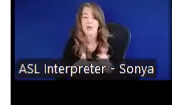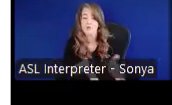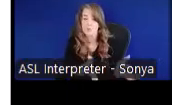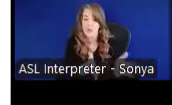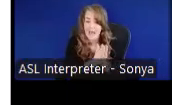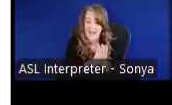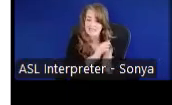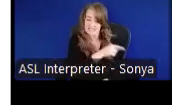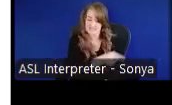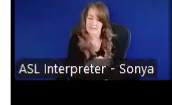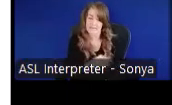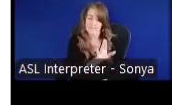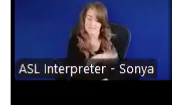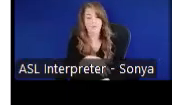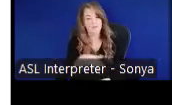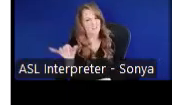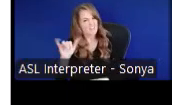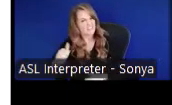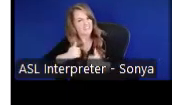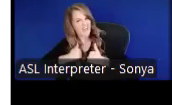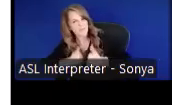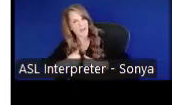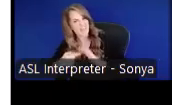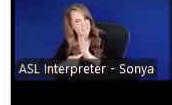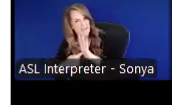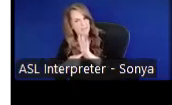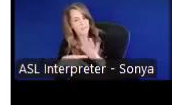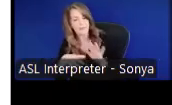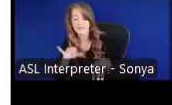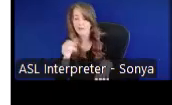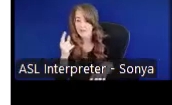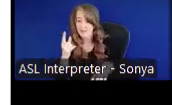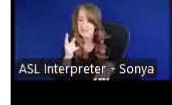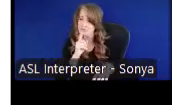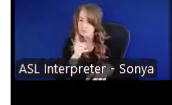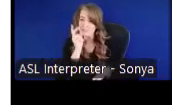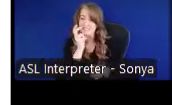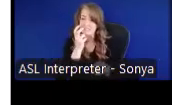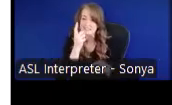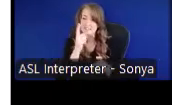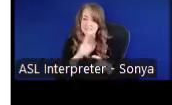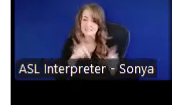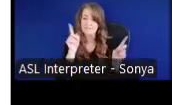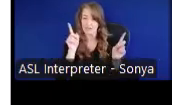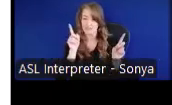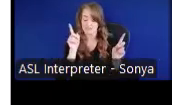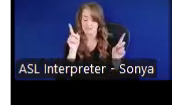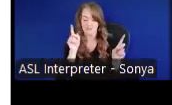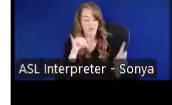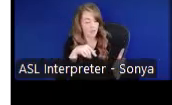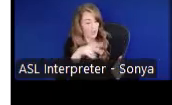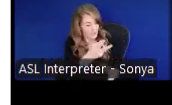gave that bath example earlier. It's very different to ask a child if they want to crawl like a bear or hop like a bunny to